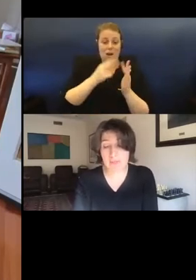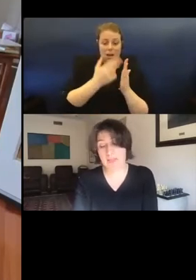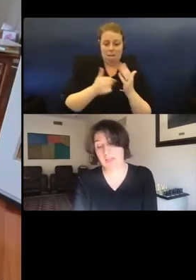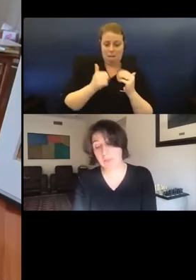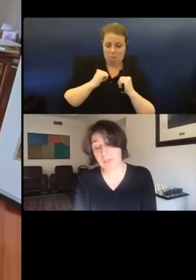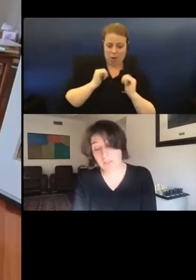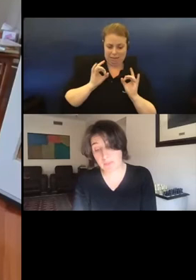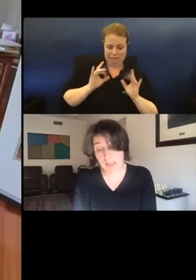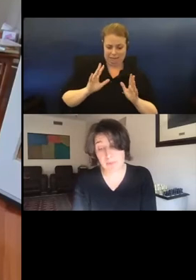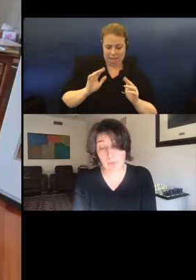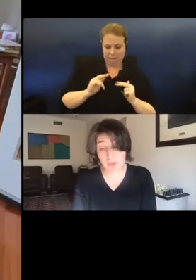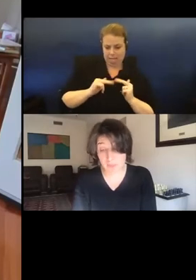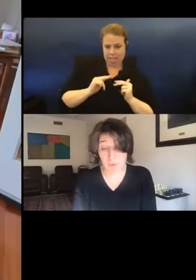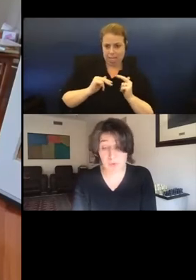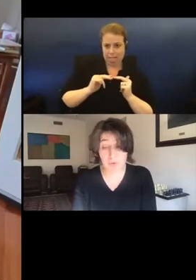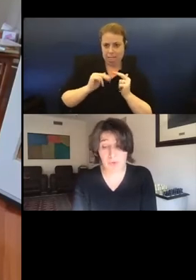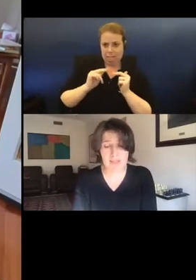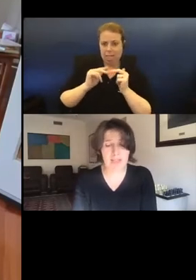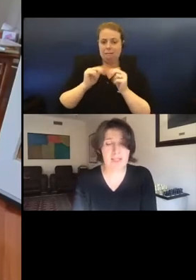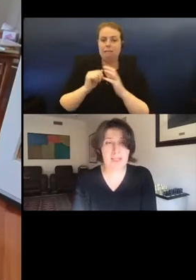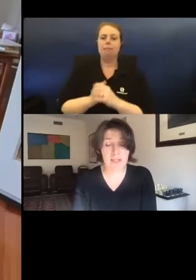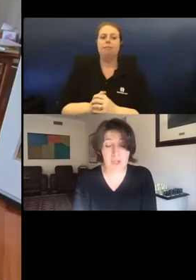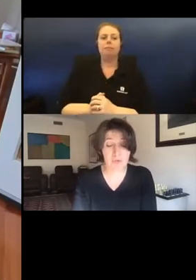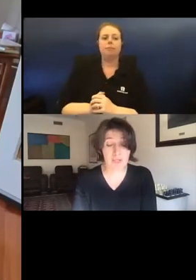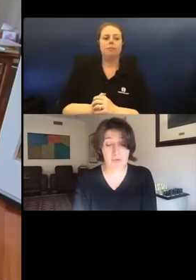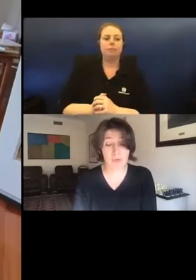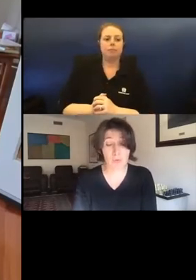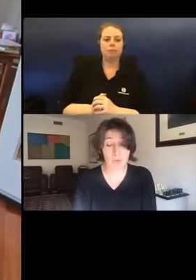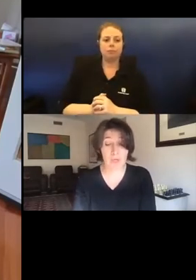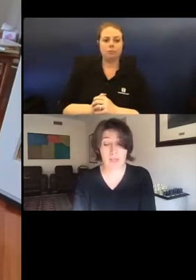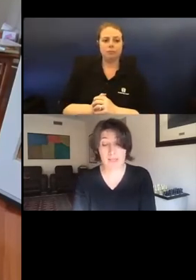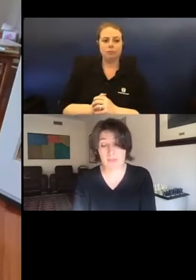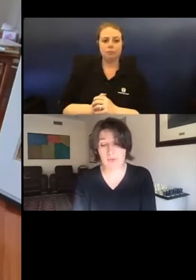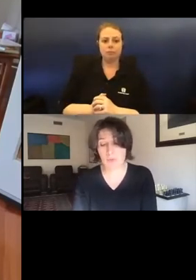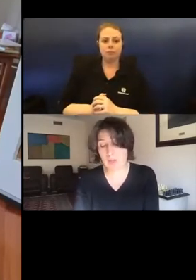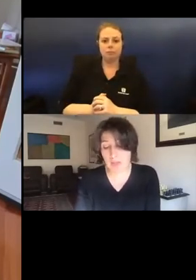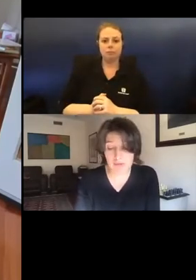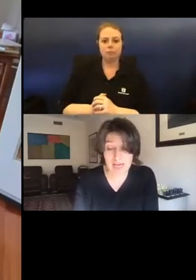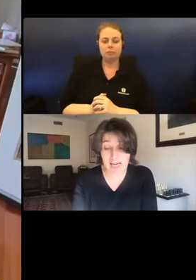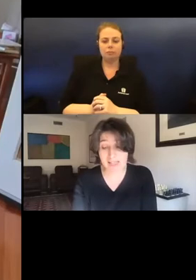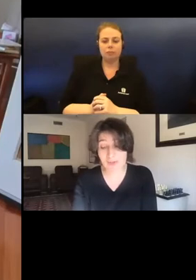i've been exposed to and the ideas i've generated to cook while i lived a normal life i had to come